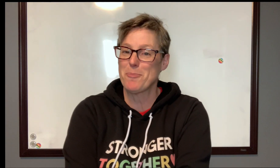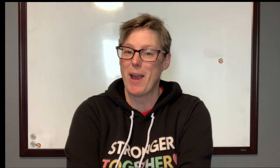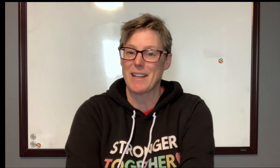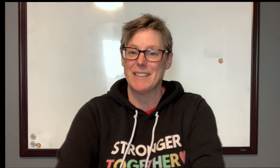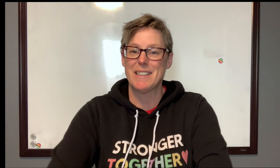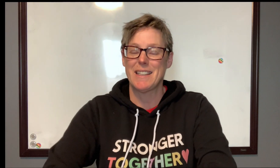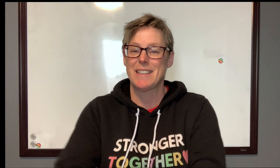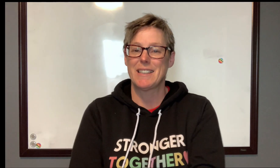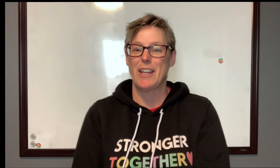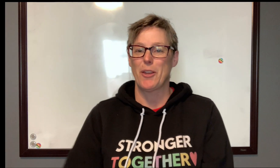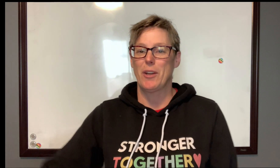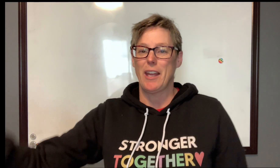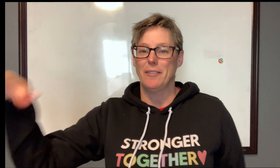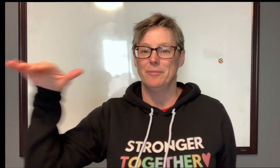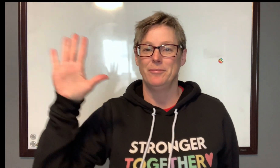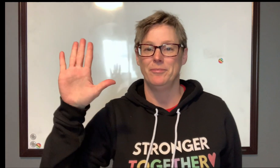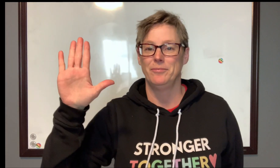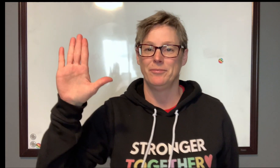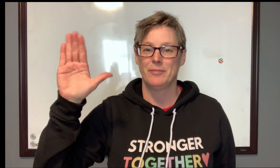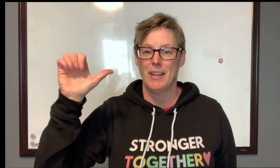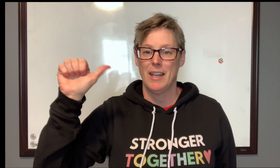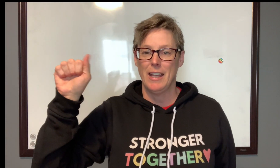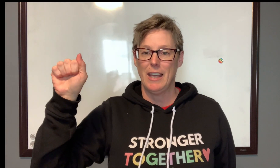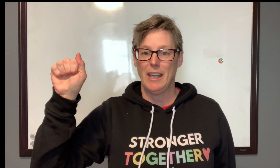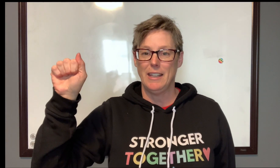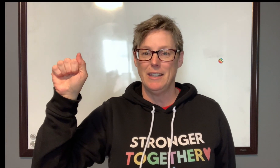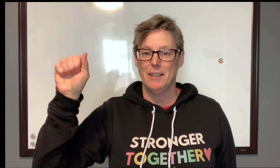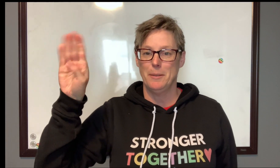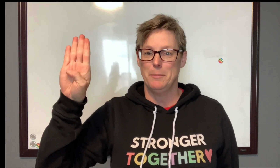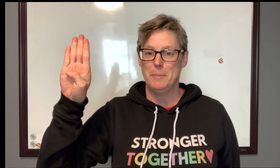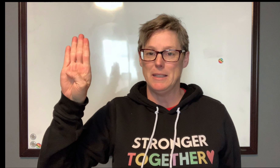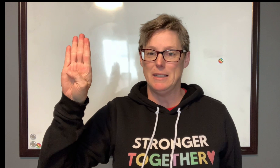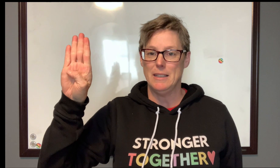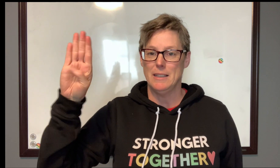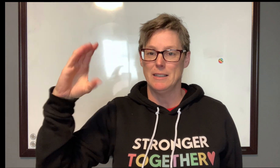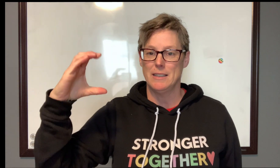practice